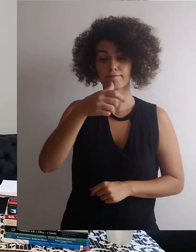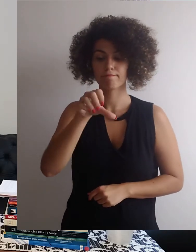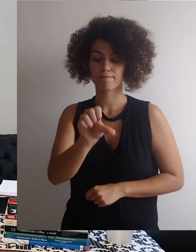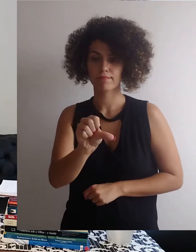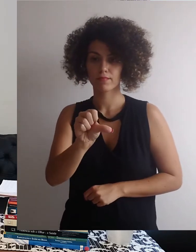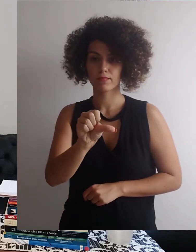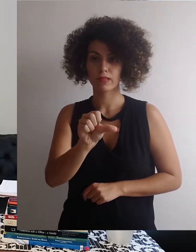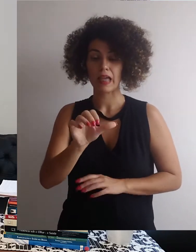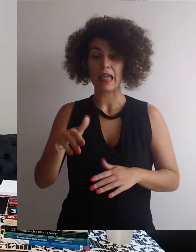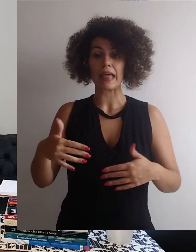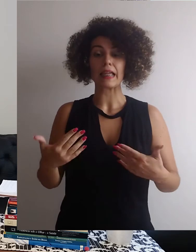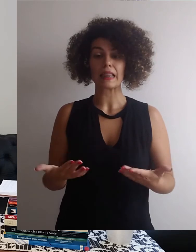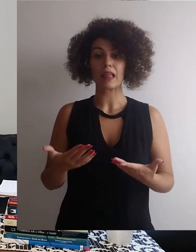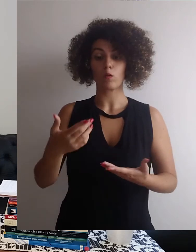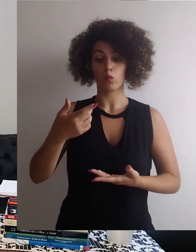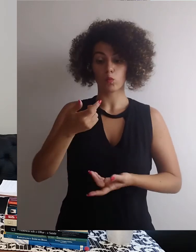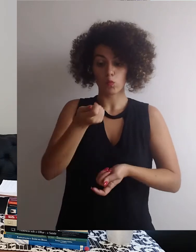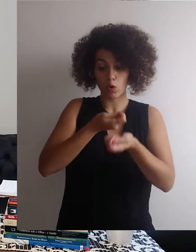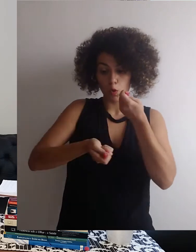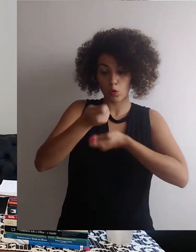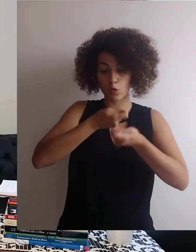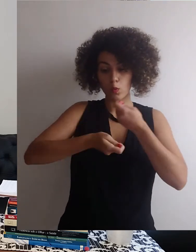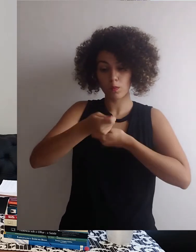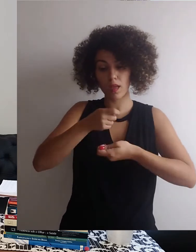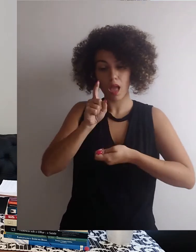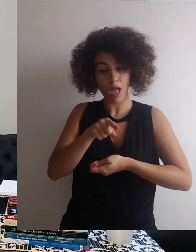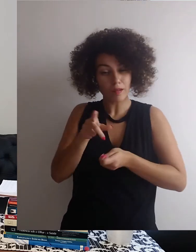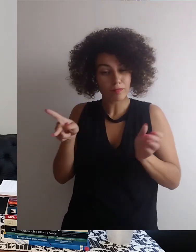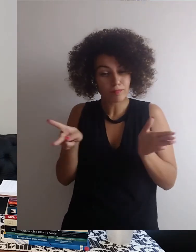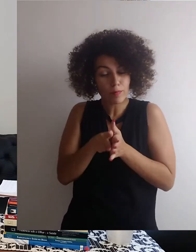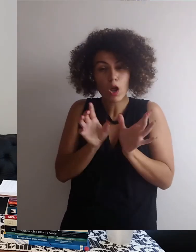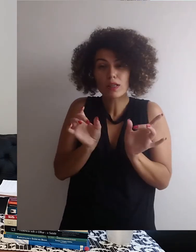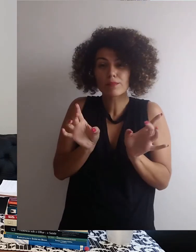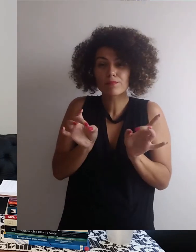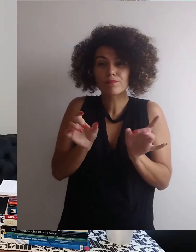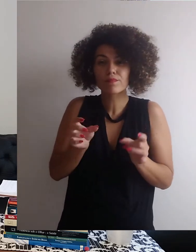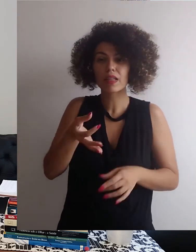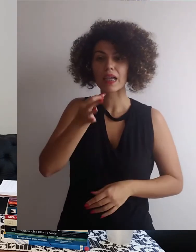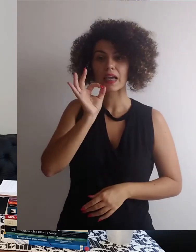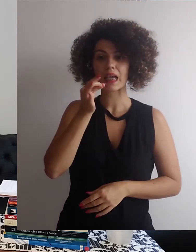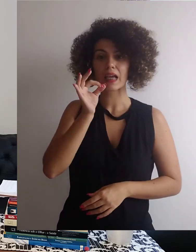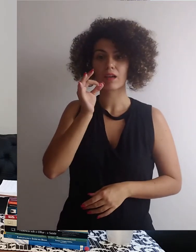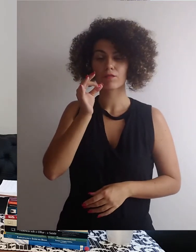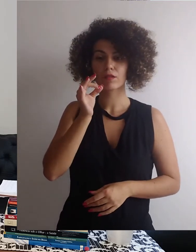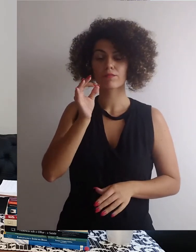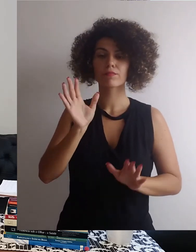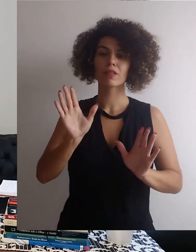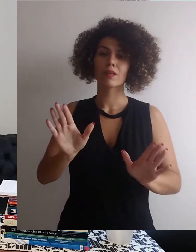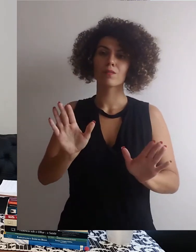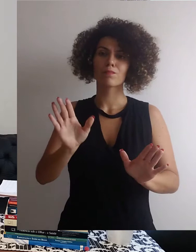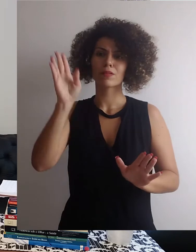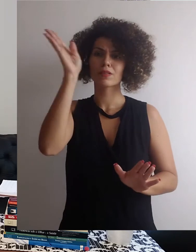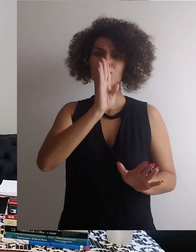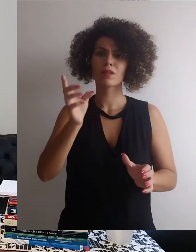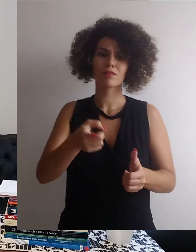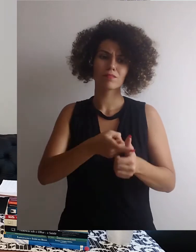show an economy that is extremely specialized in the coffee industry, which in a way made